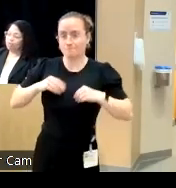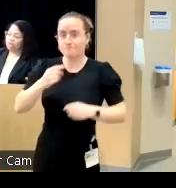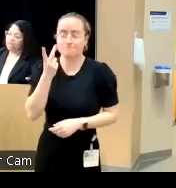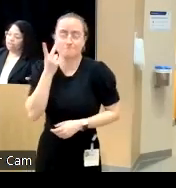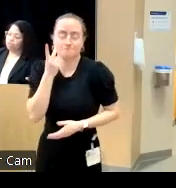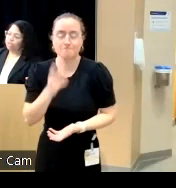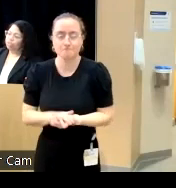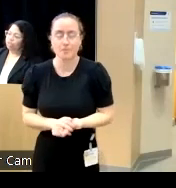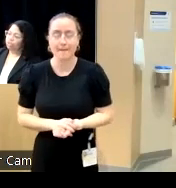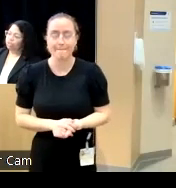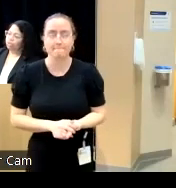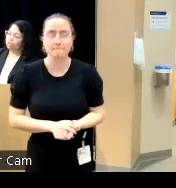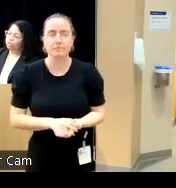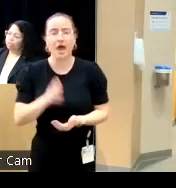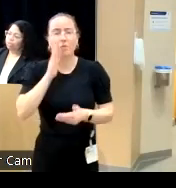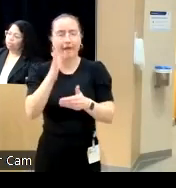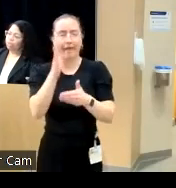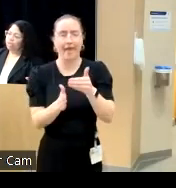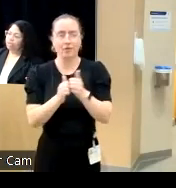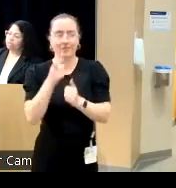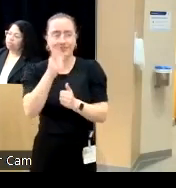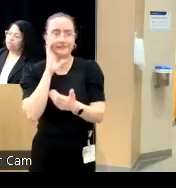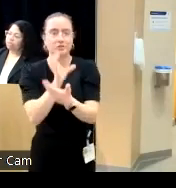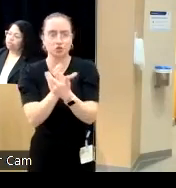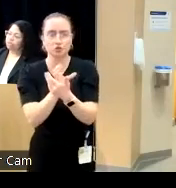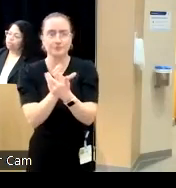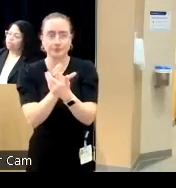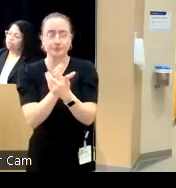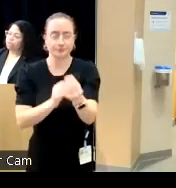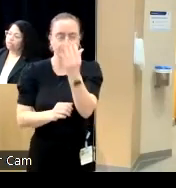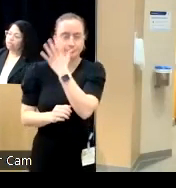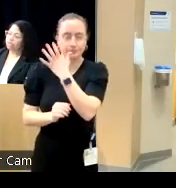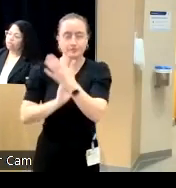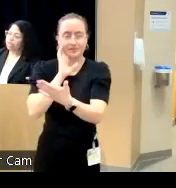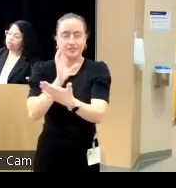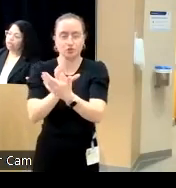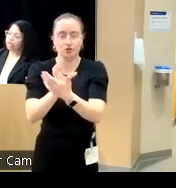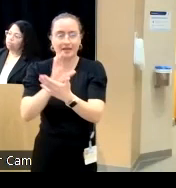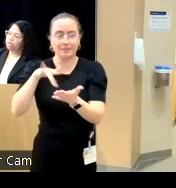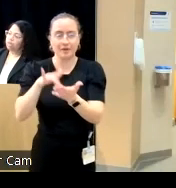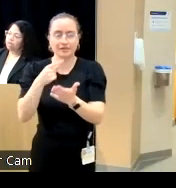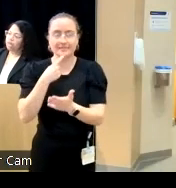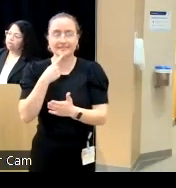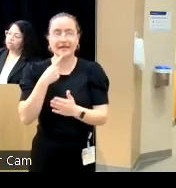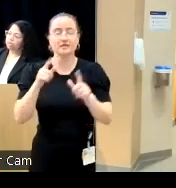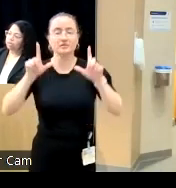so I want to end with this visual because this picture in the middle that says say her name is